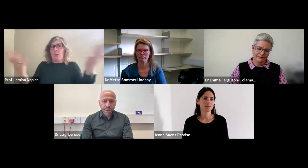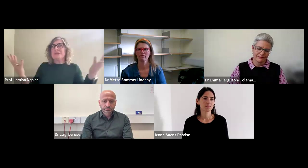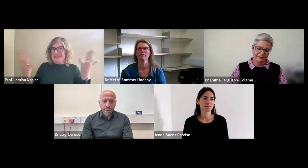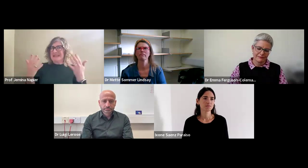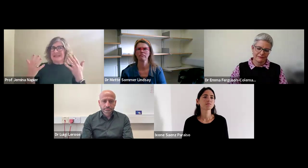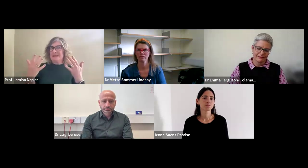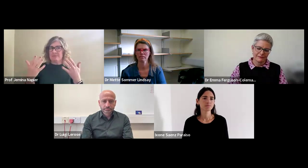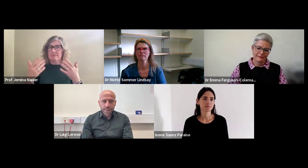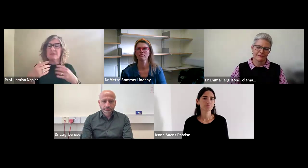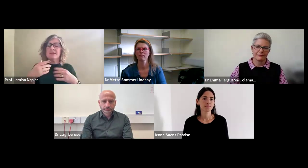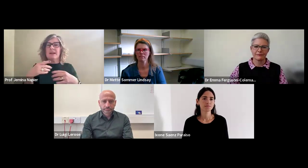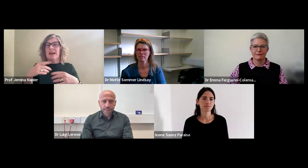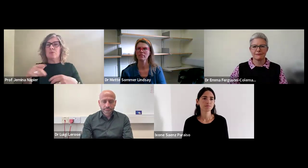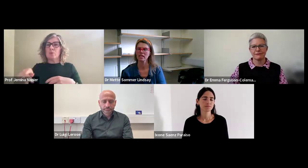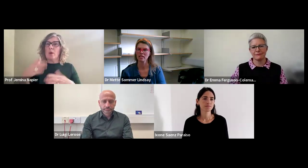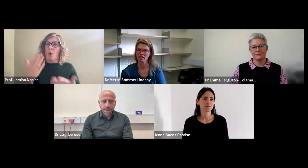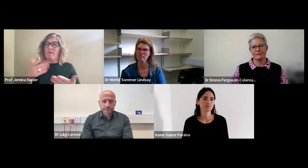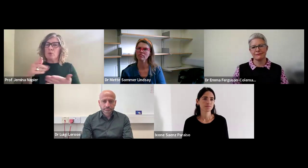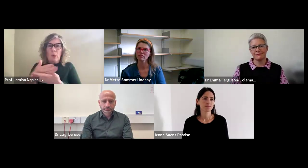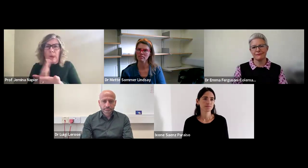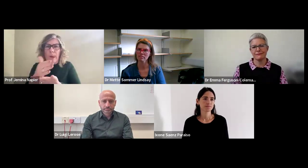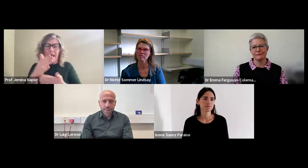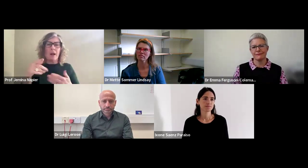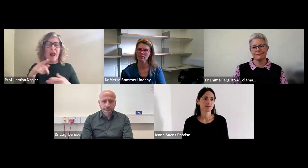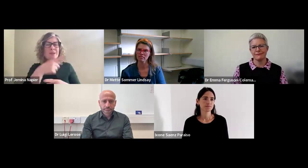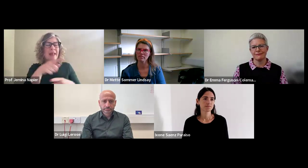is important - I mean, it's important for everybody really in life generally,